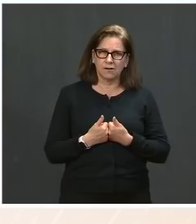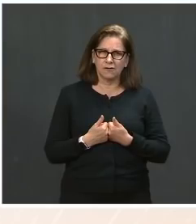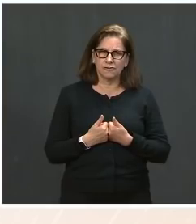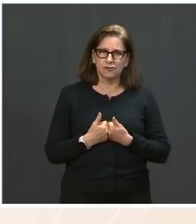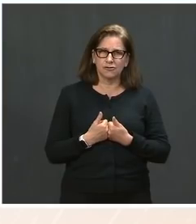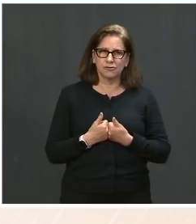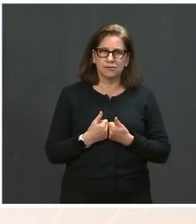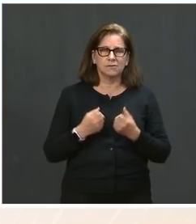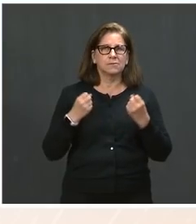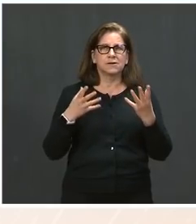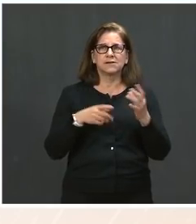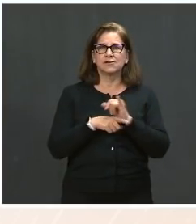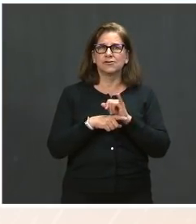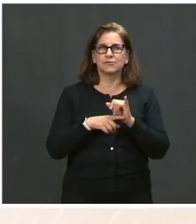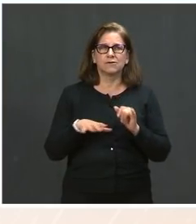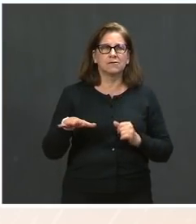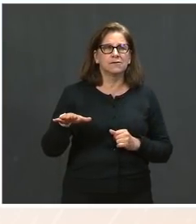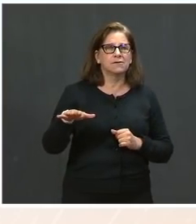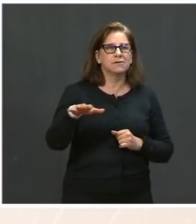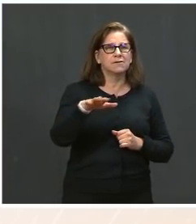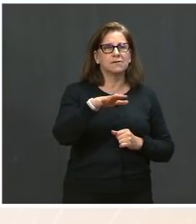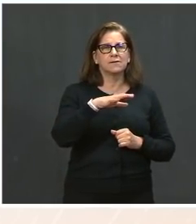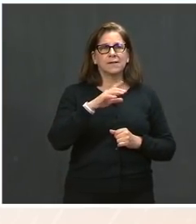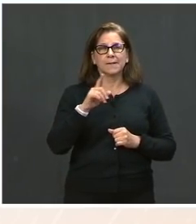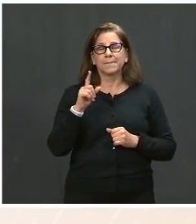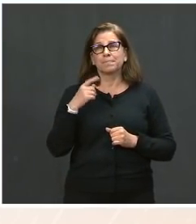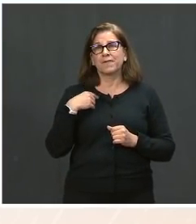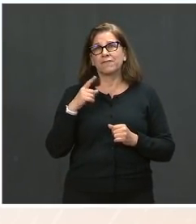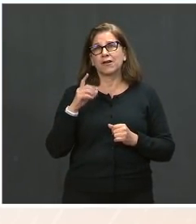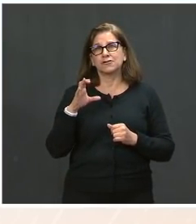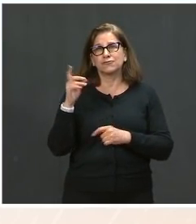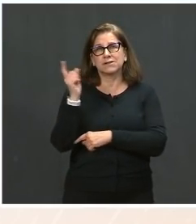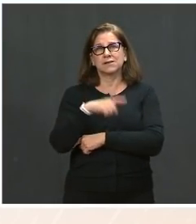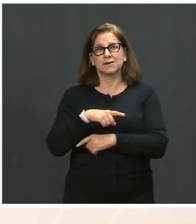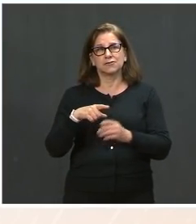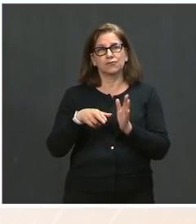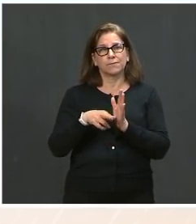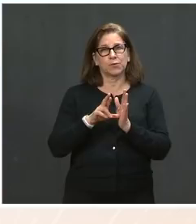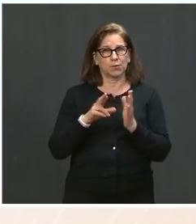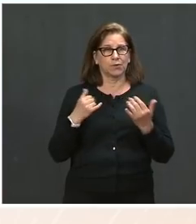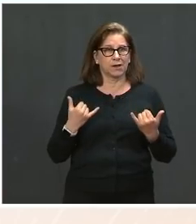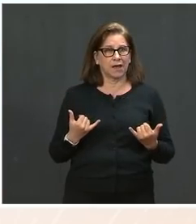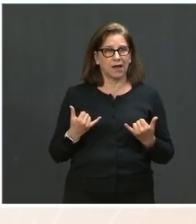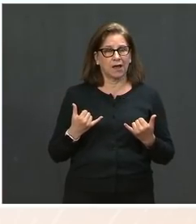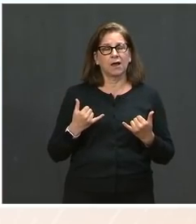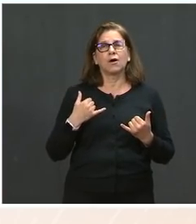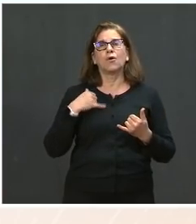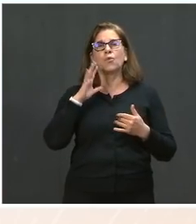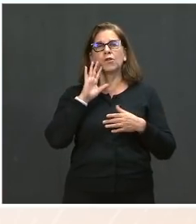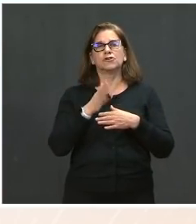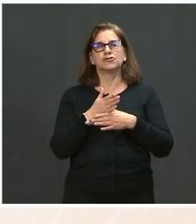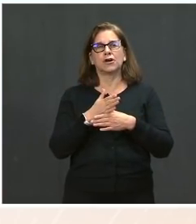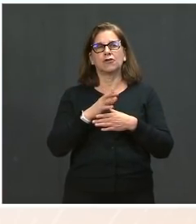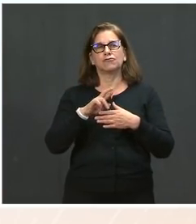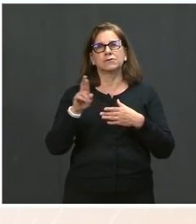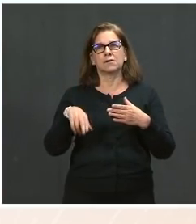there's a 100-day review that is ongoing, which we plan to share the outcome of with the American people soon, and we're certainly looking through